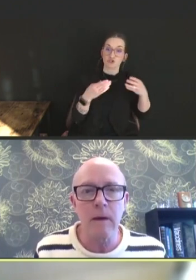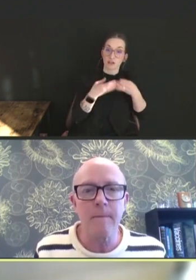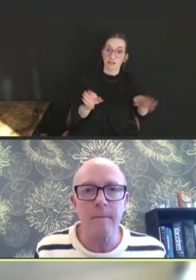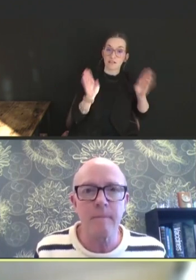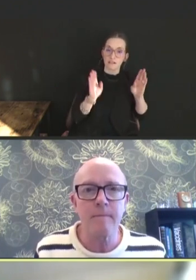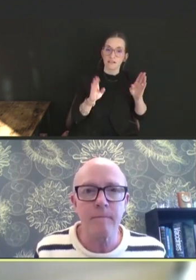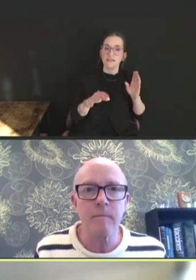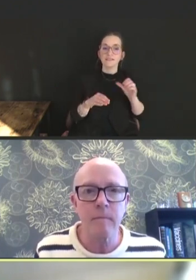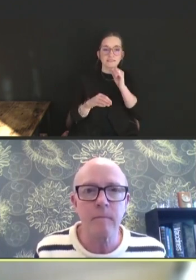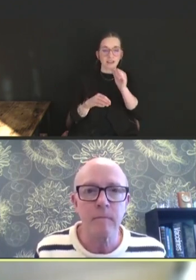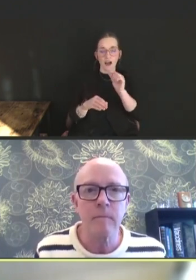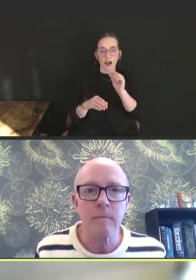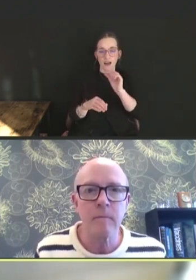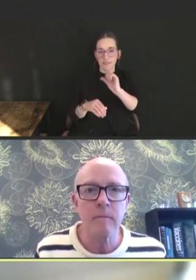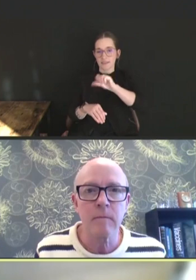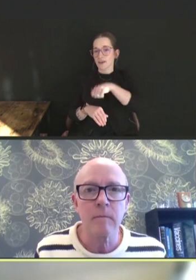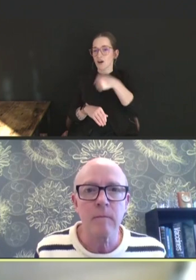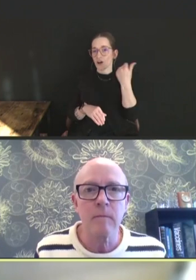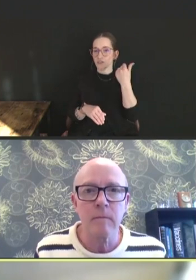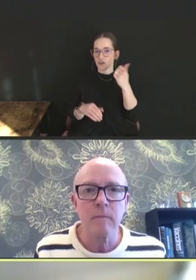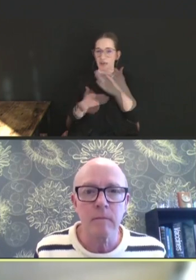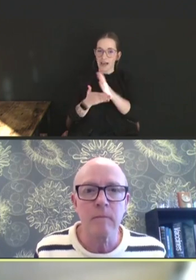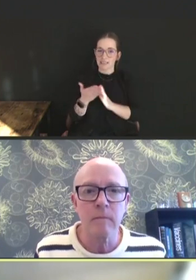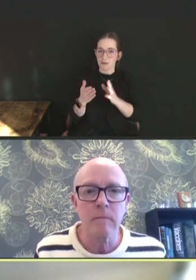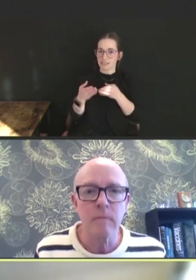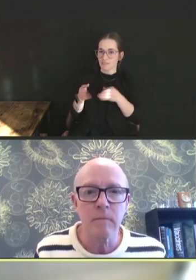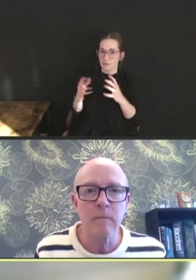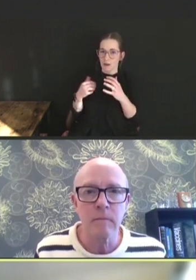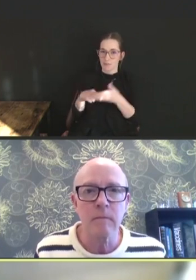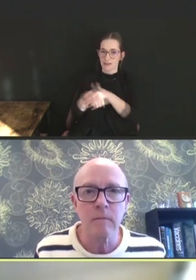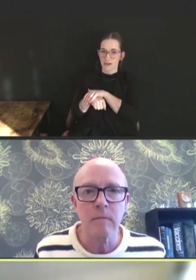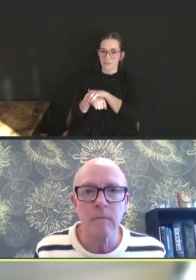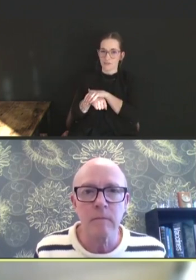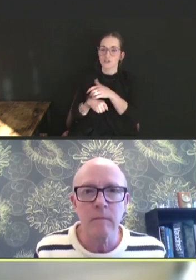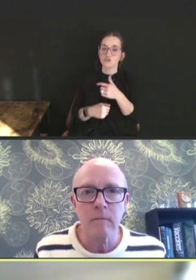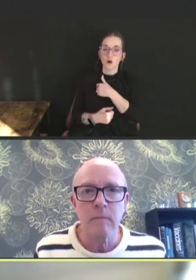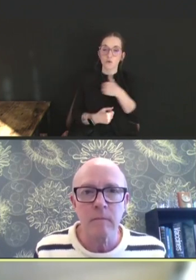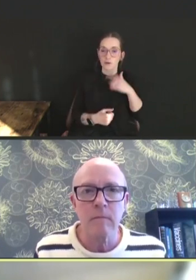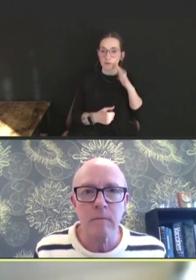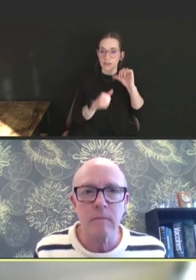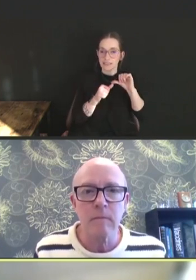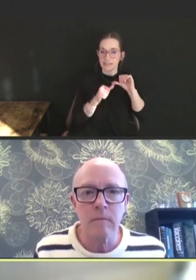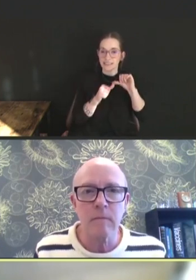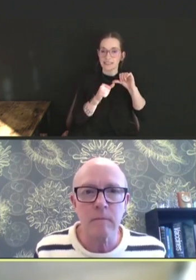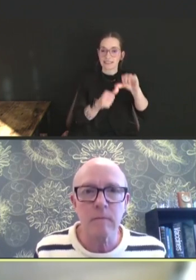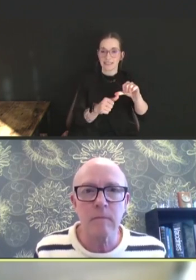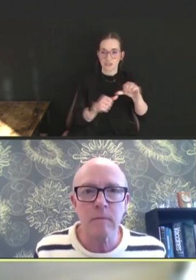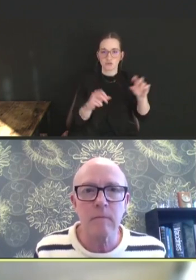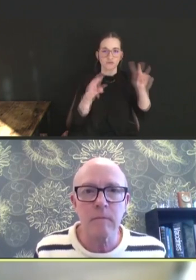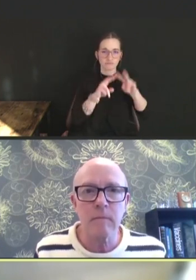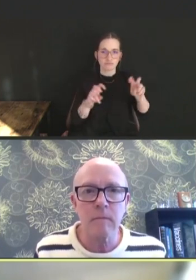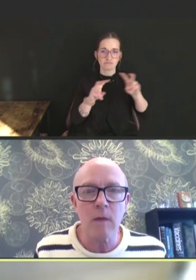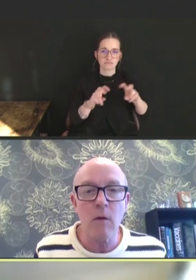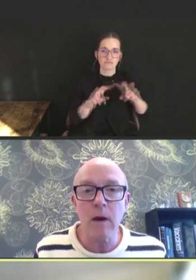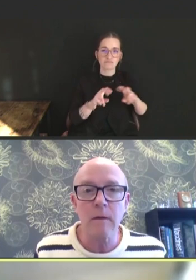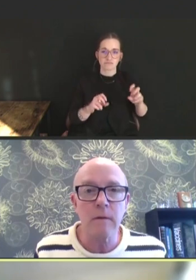We take that on opportunistically, but yes, we will continue to have similar sorts of analyses and outliers as well. Tim Cook: Okay.